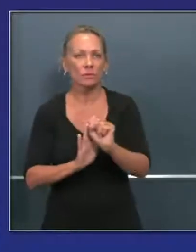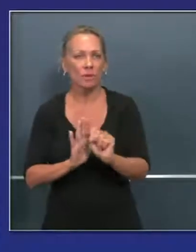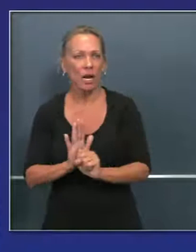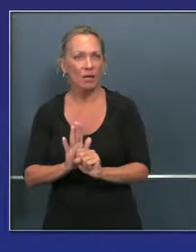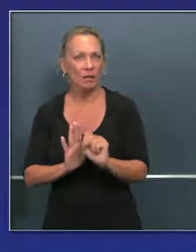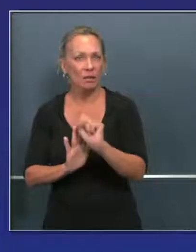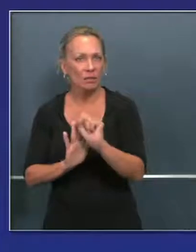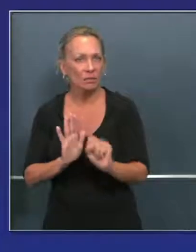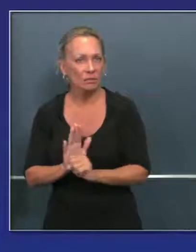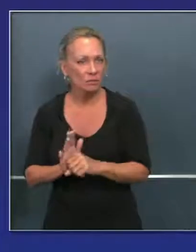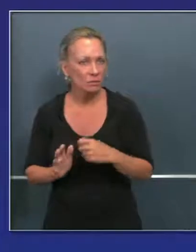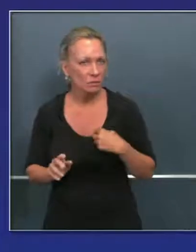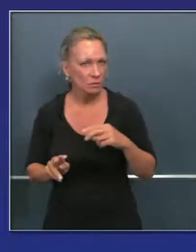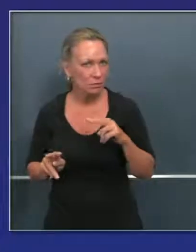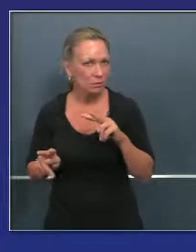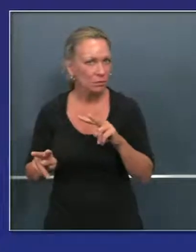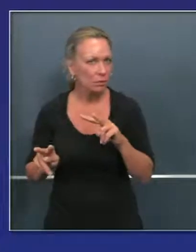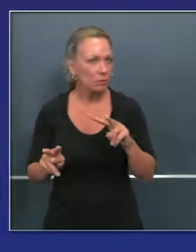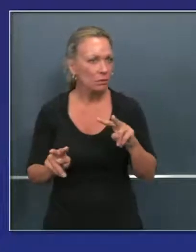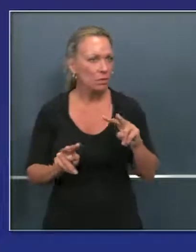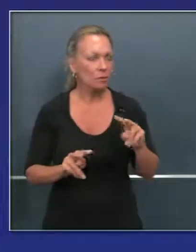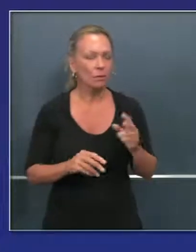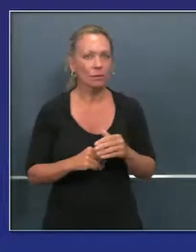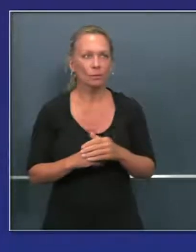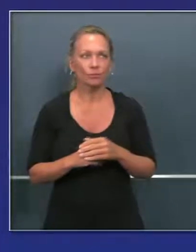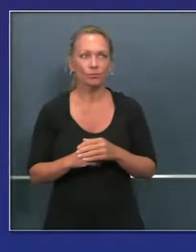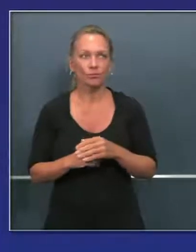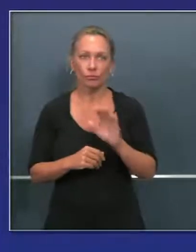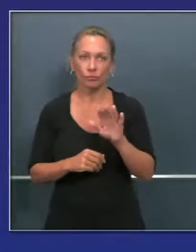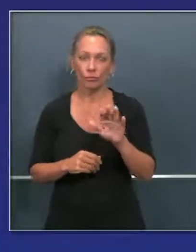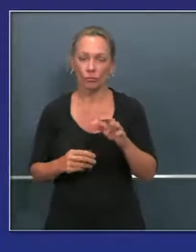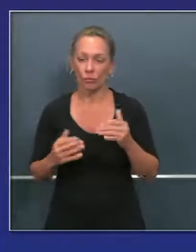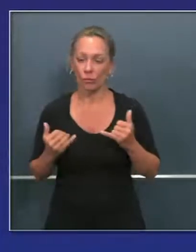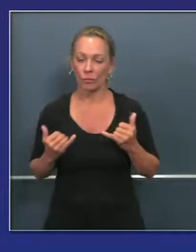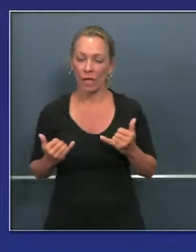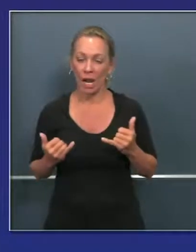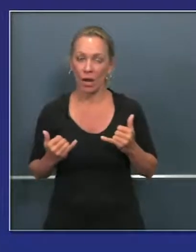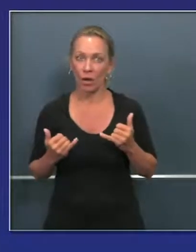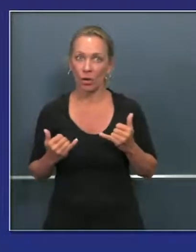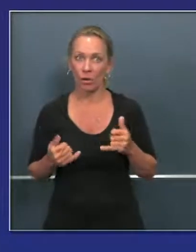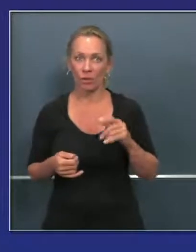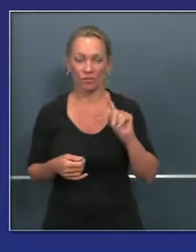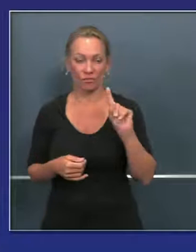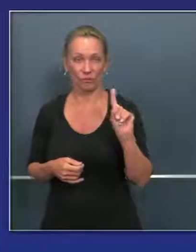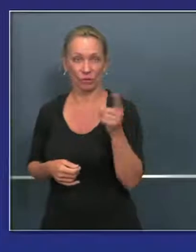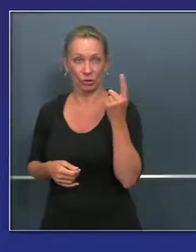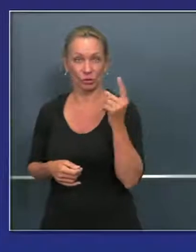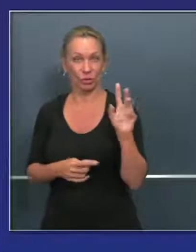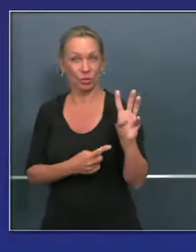wave and then to prepare for a second wave which many experts believe will come later into the fall